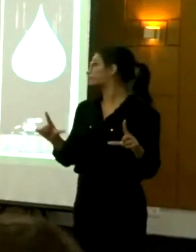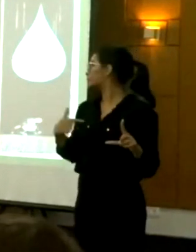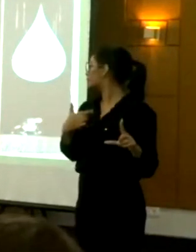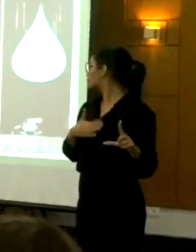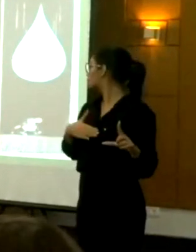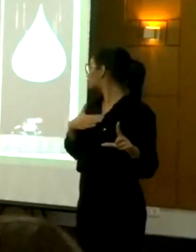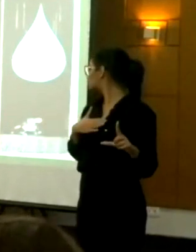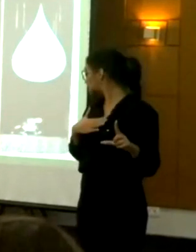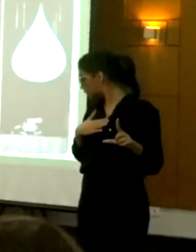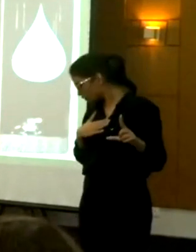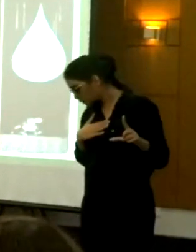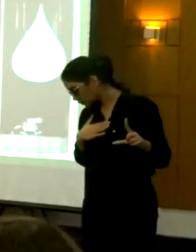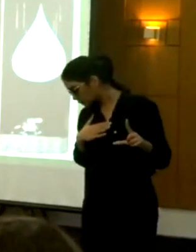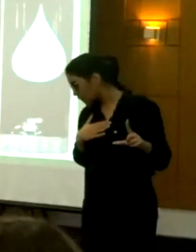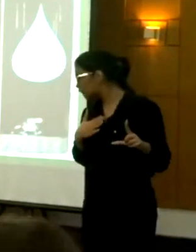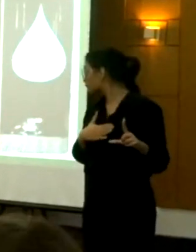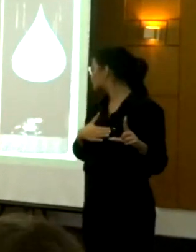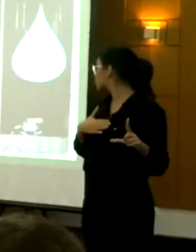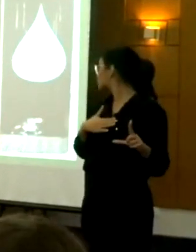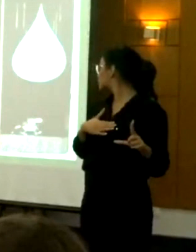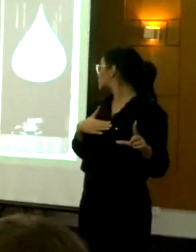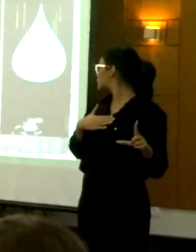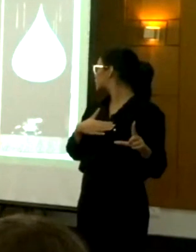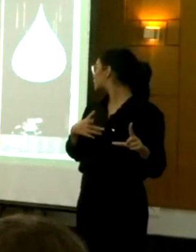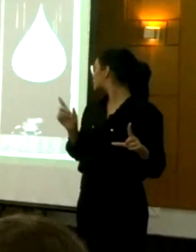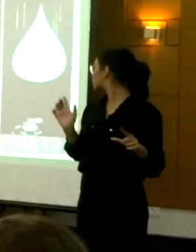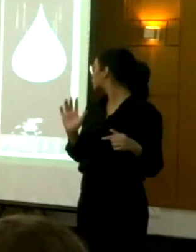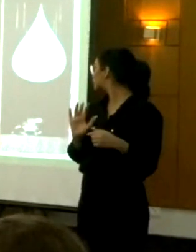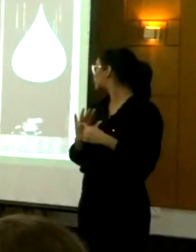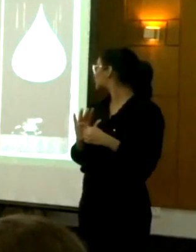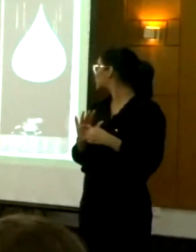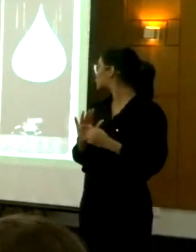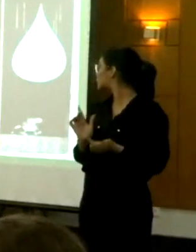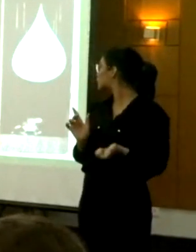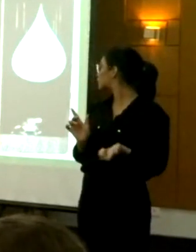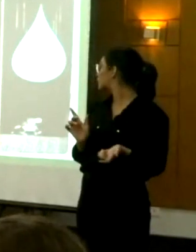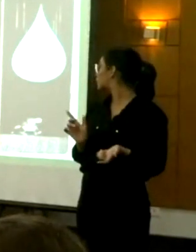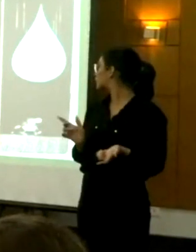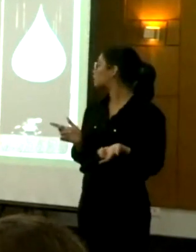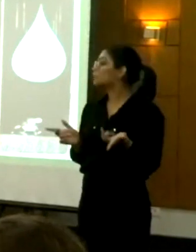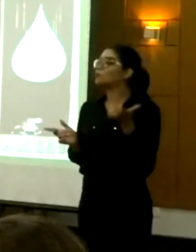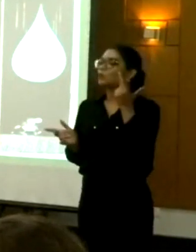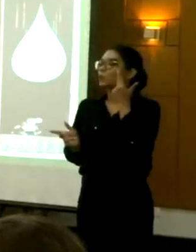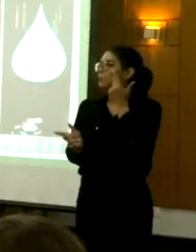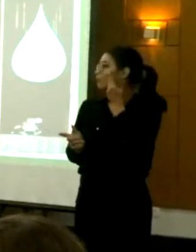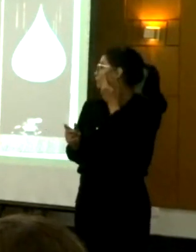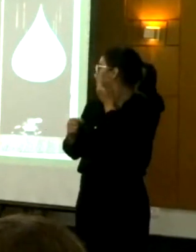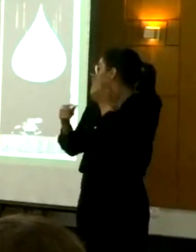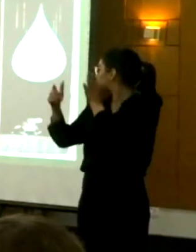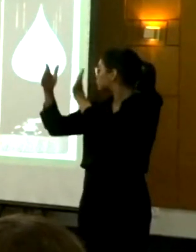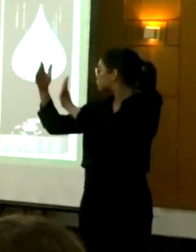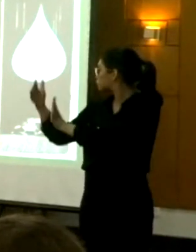that portrays this well, this is my message, look, this one would be a normal climate this one is there is no rain